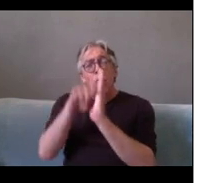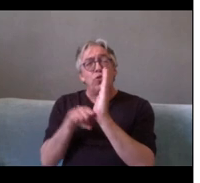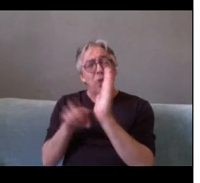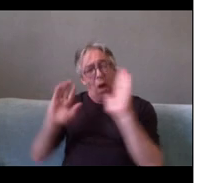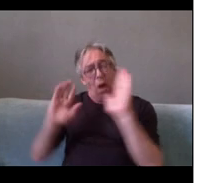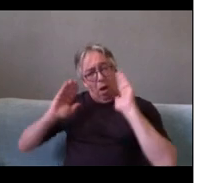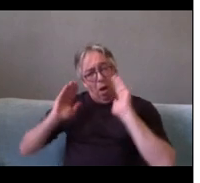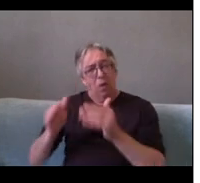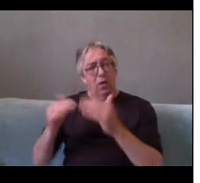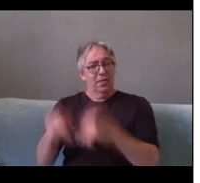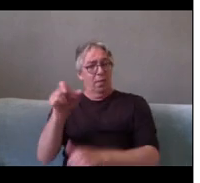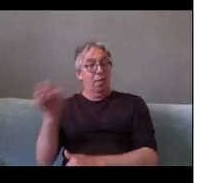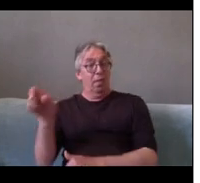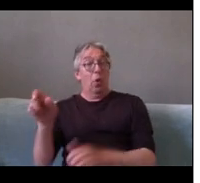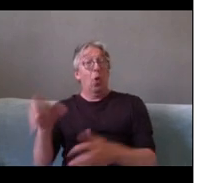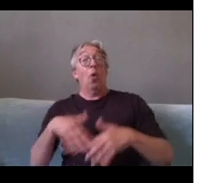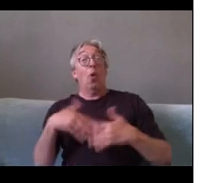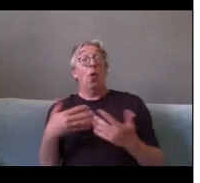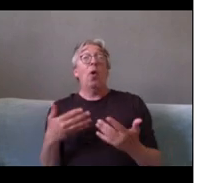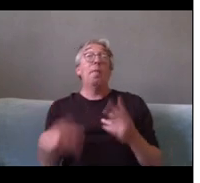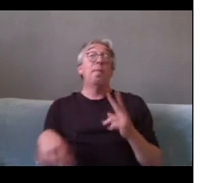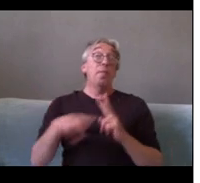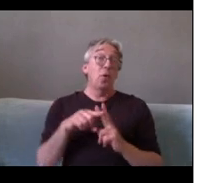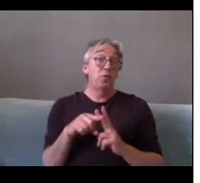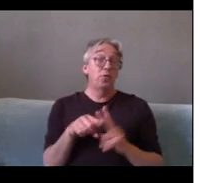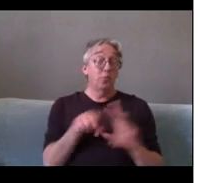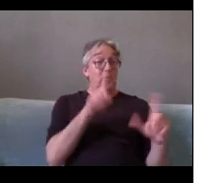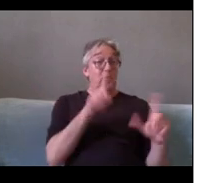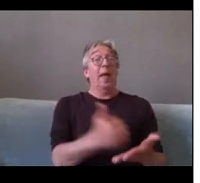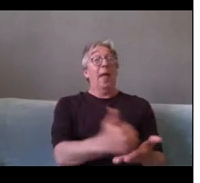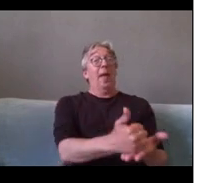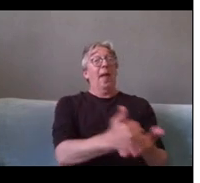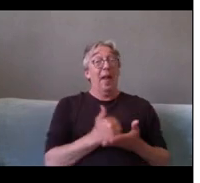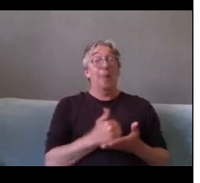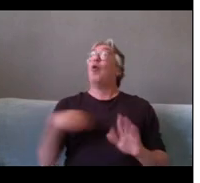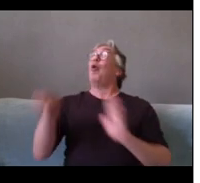or to monitor effectiveness of addressing policies and programs.